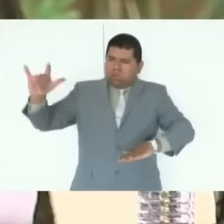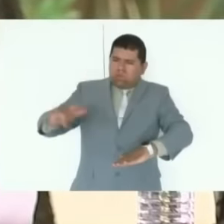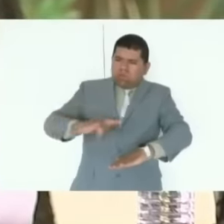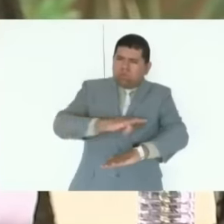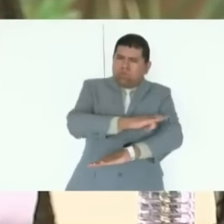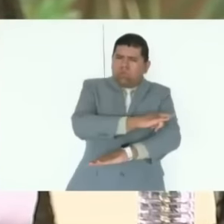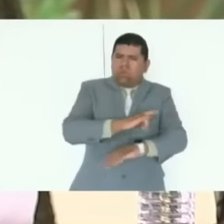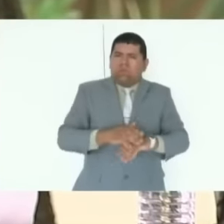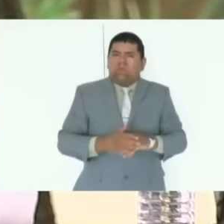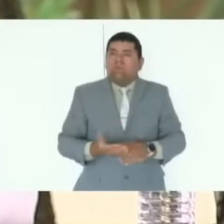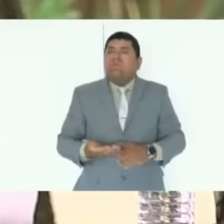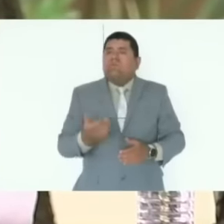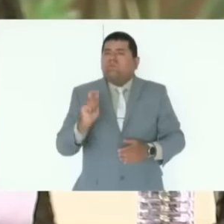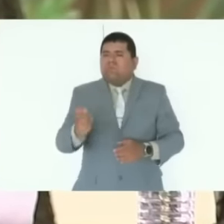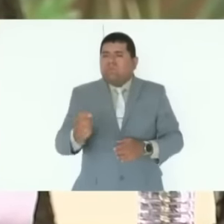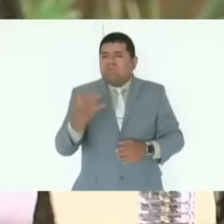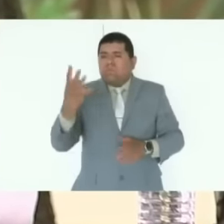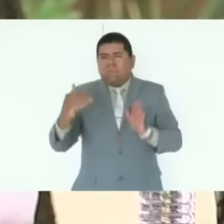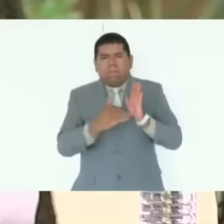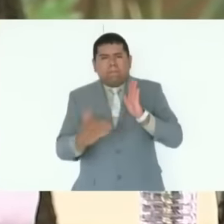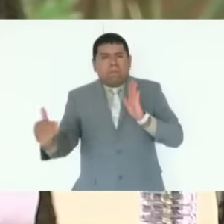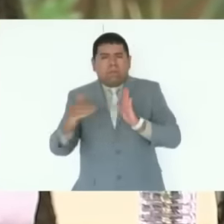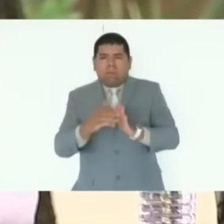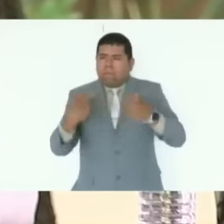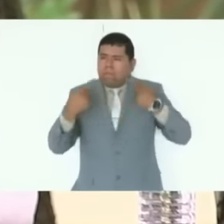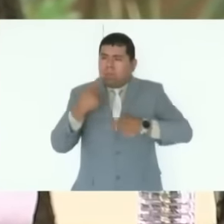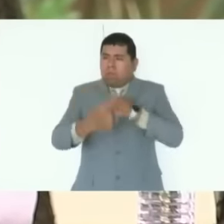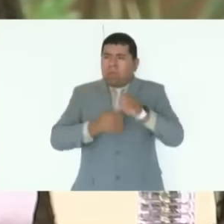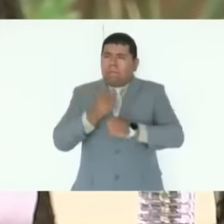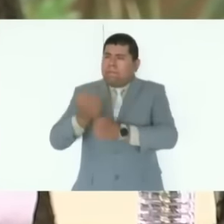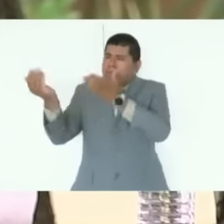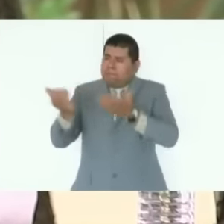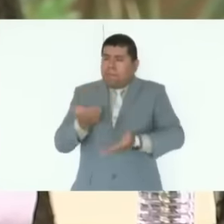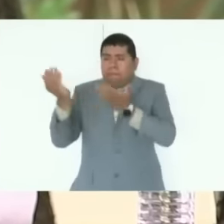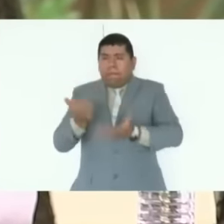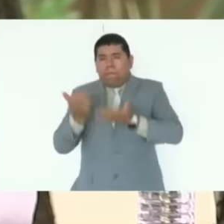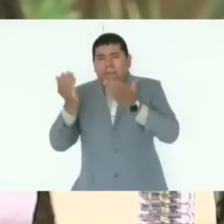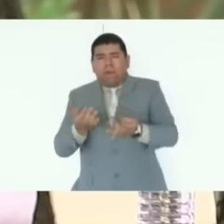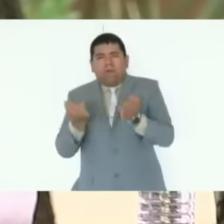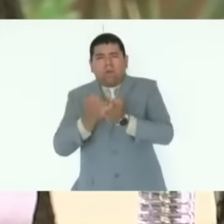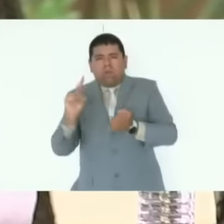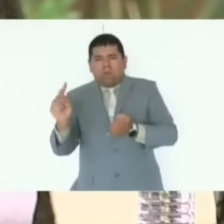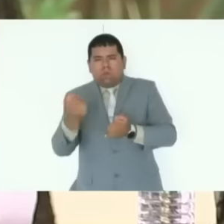to receive 4 million passengers per year and will have the latest generation technology